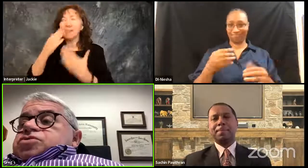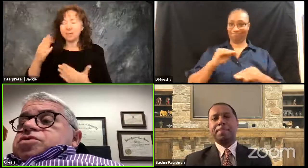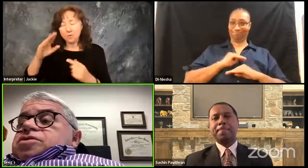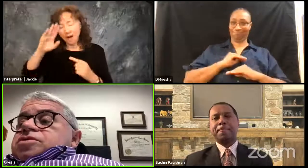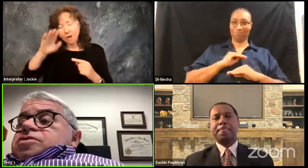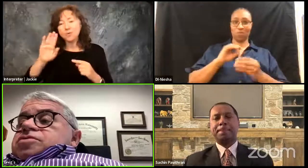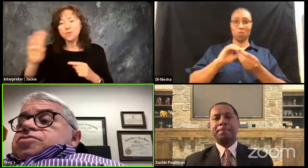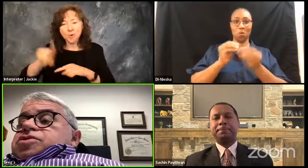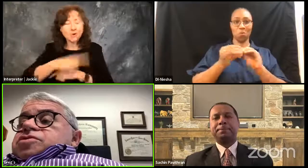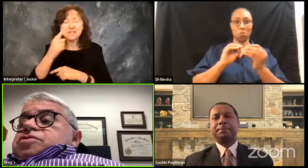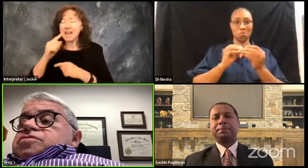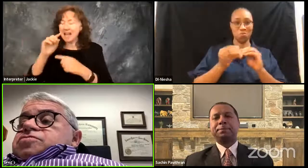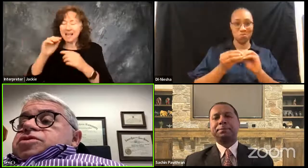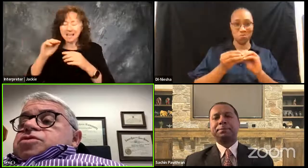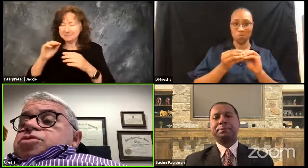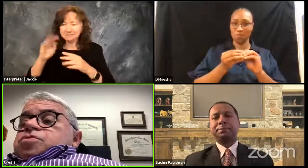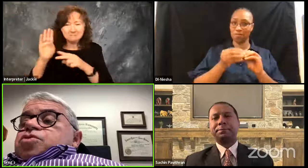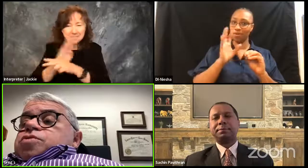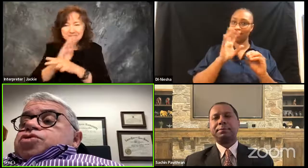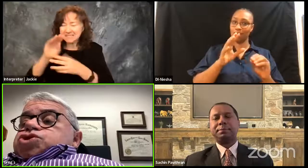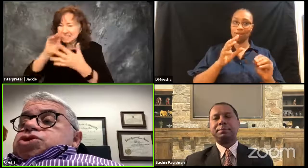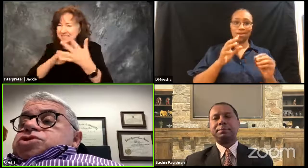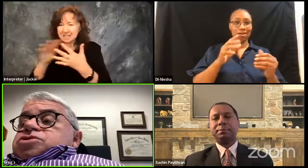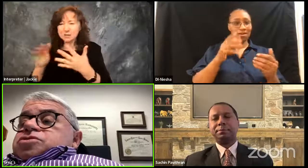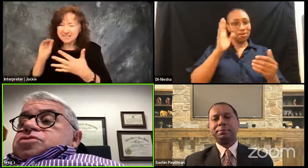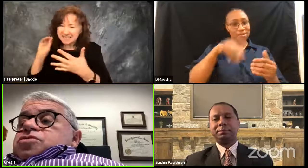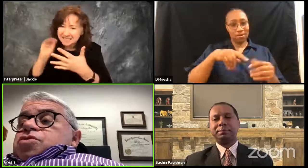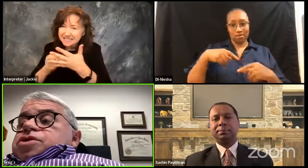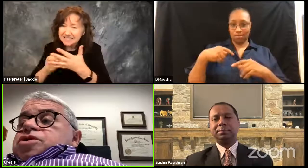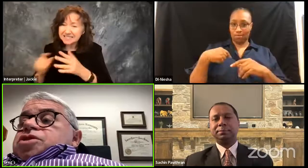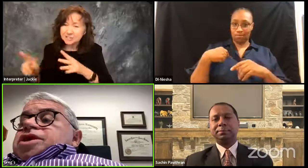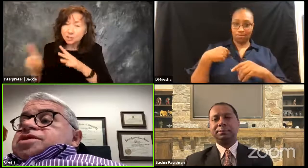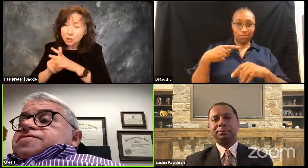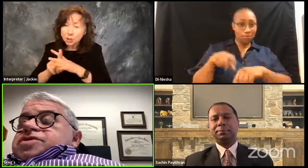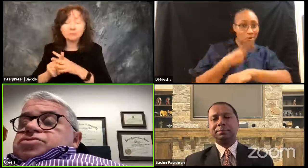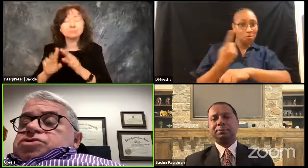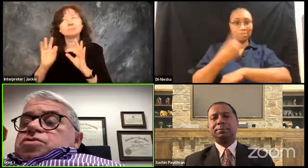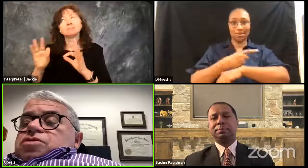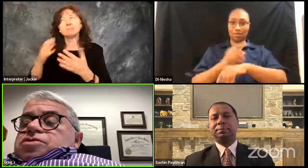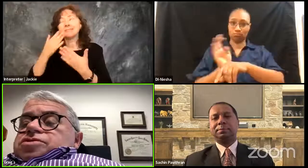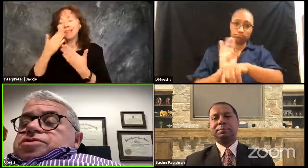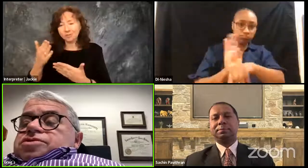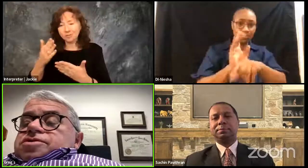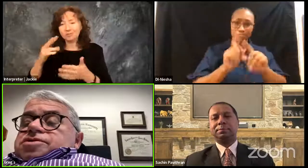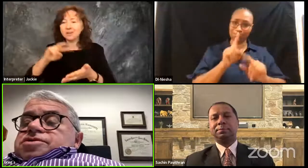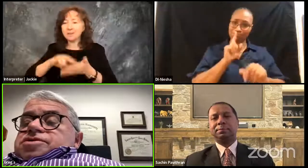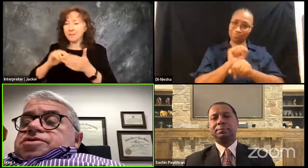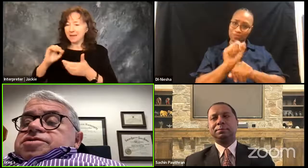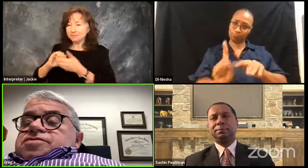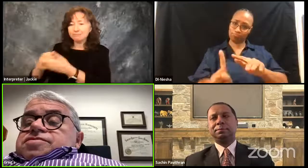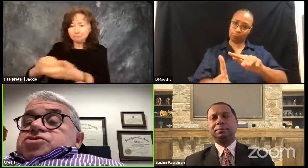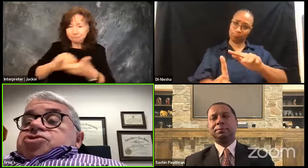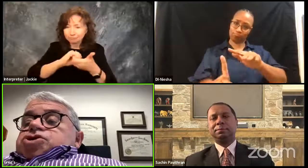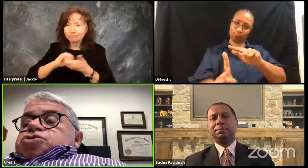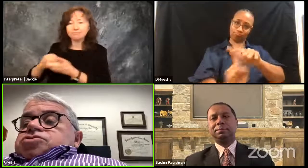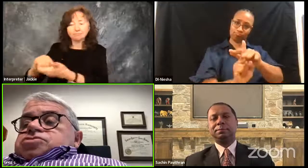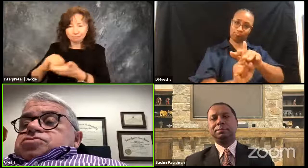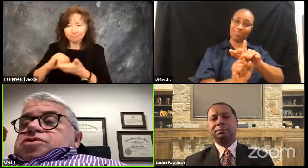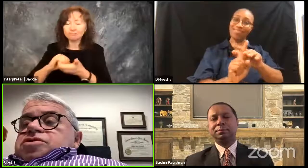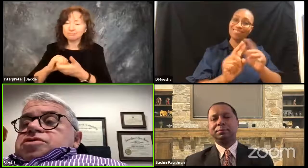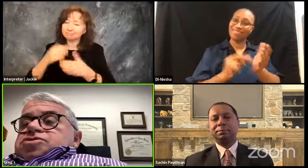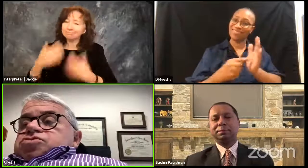So we here on the Board appreciate working collectively with you all and essential to